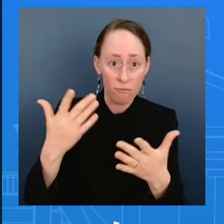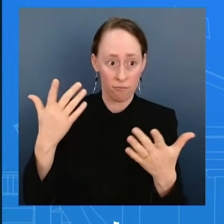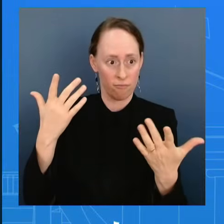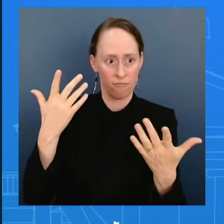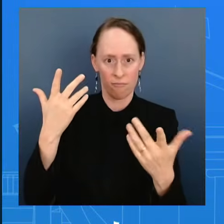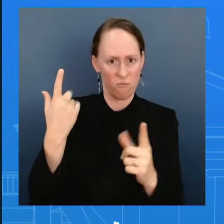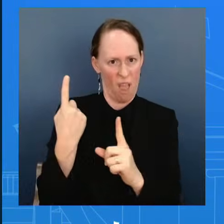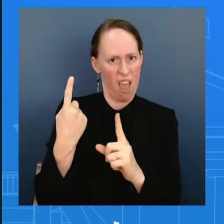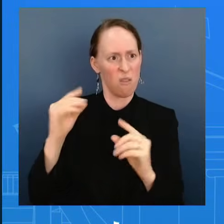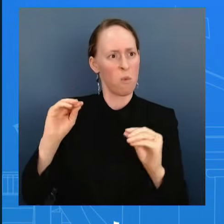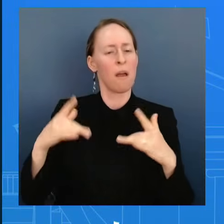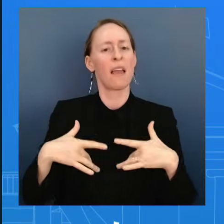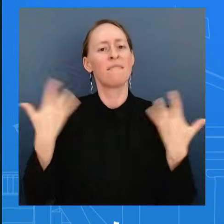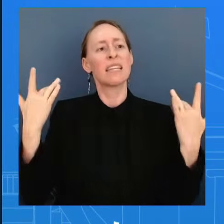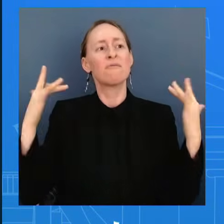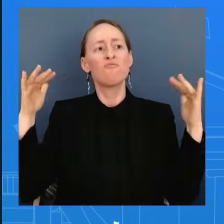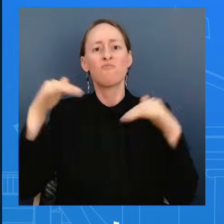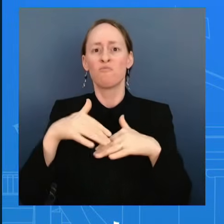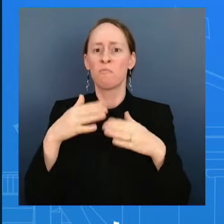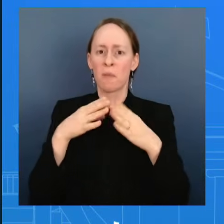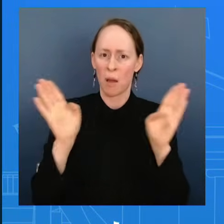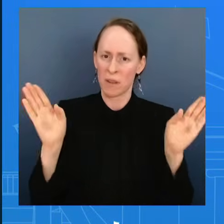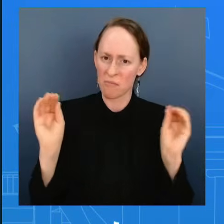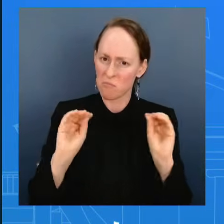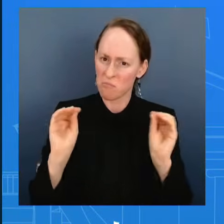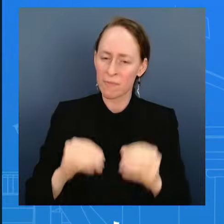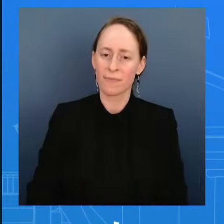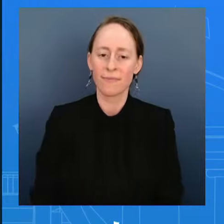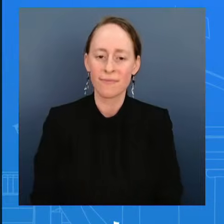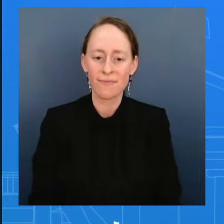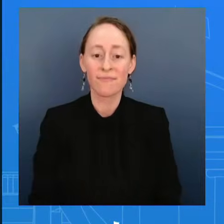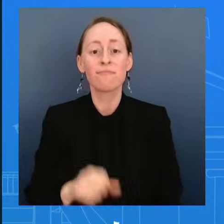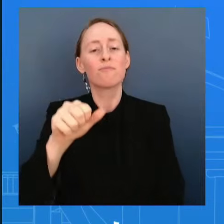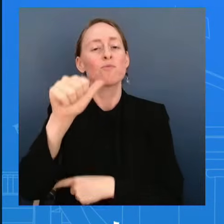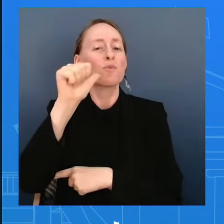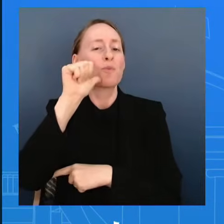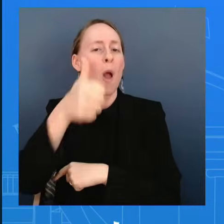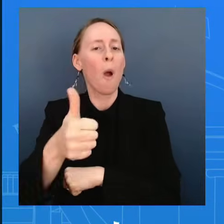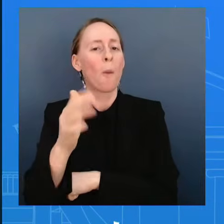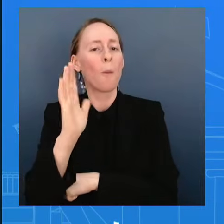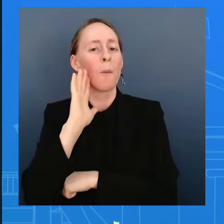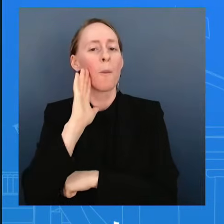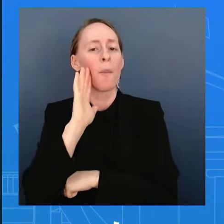But to what extent are you sort of accelerating conversations?